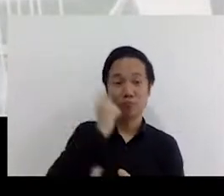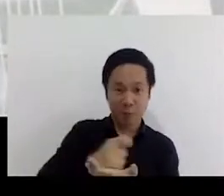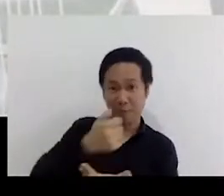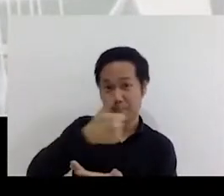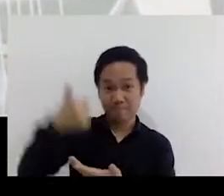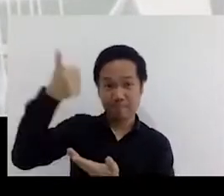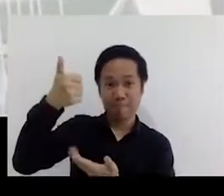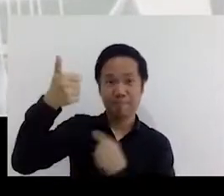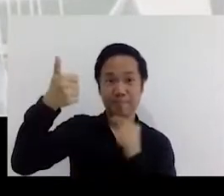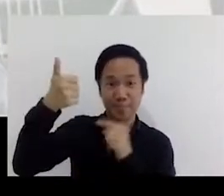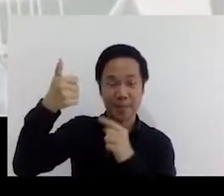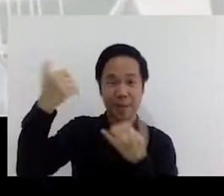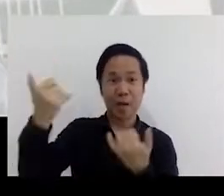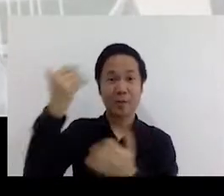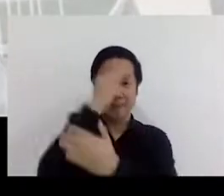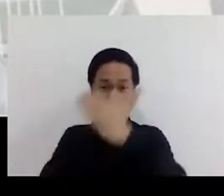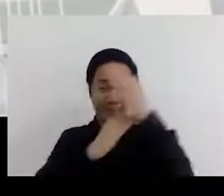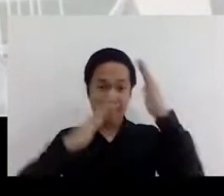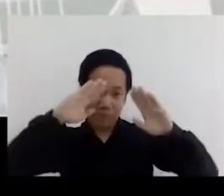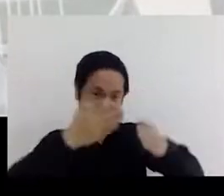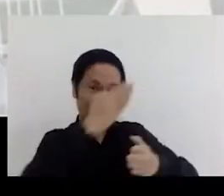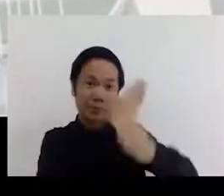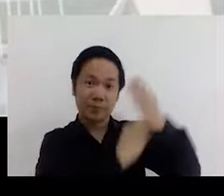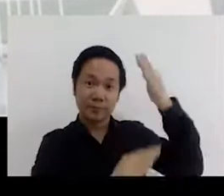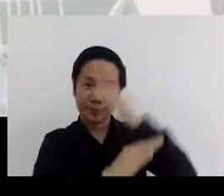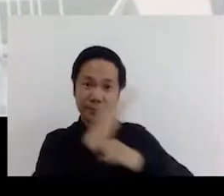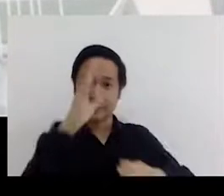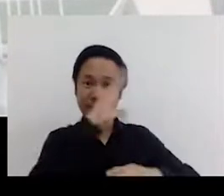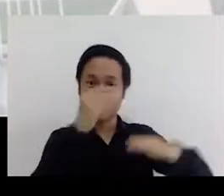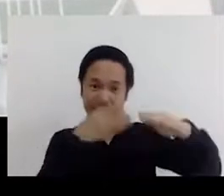on Disability and Accessibility